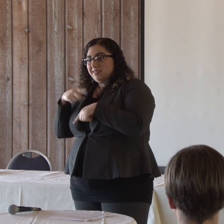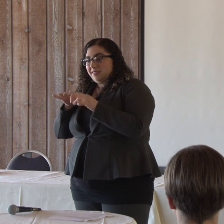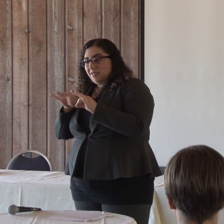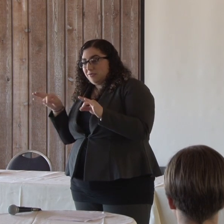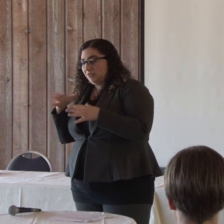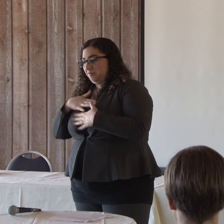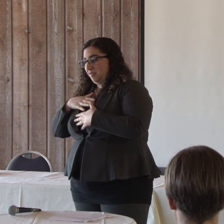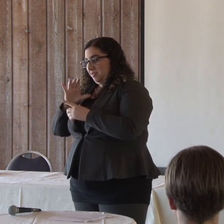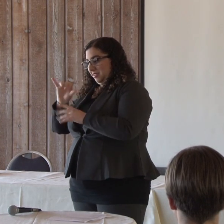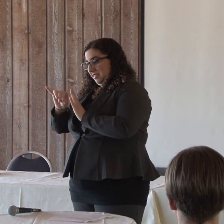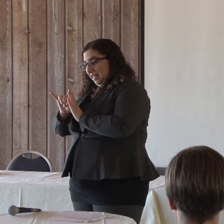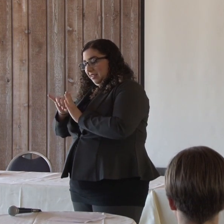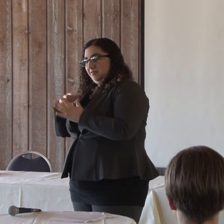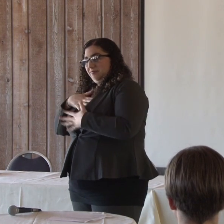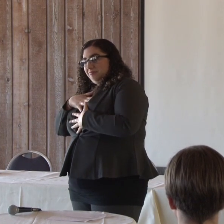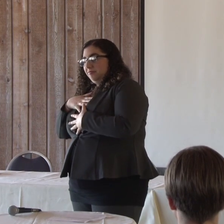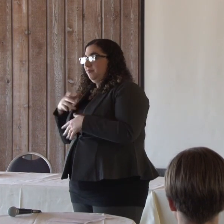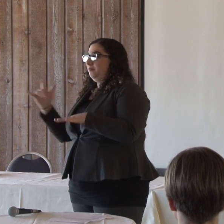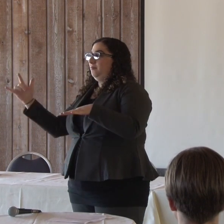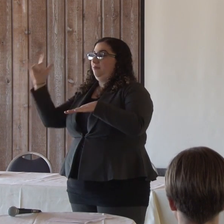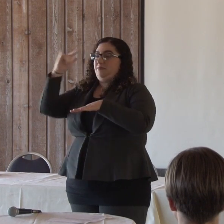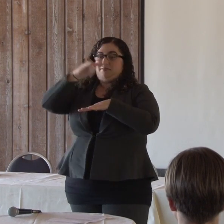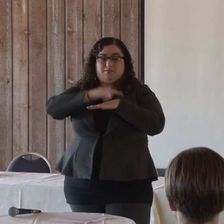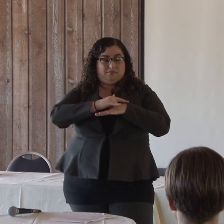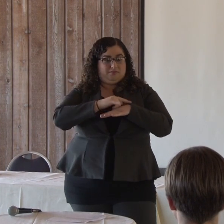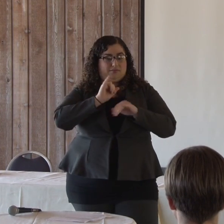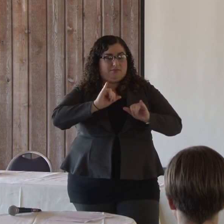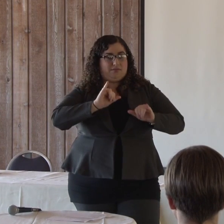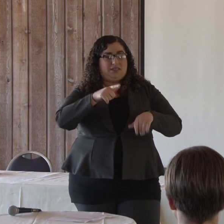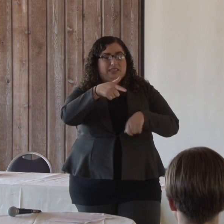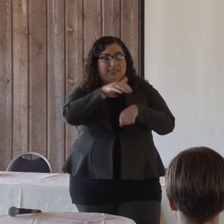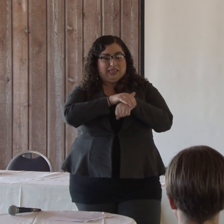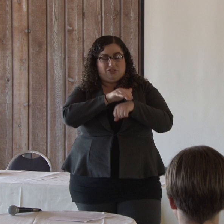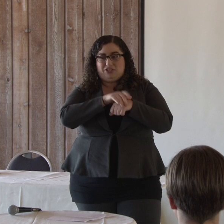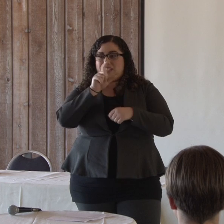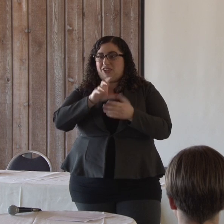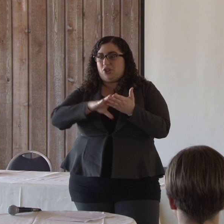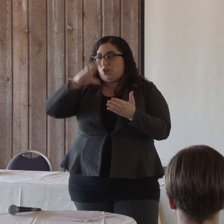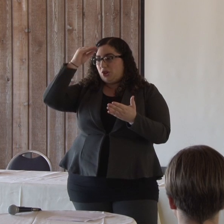I know Israeli sign language which was my natural language. That was my identity